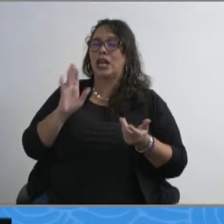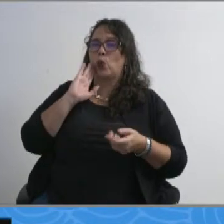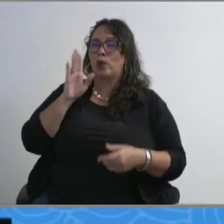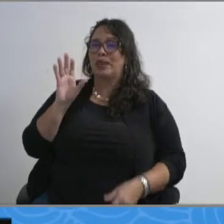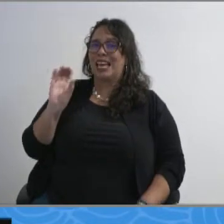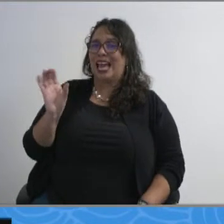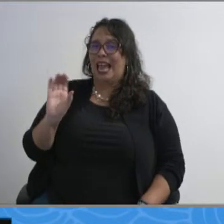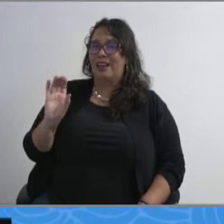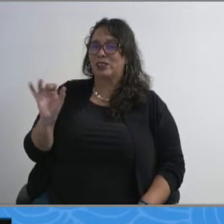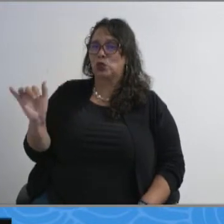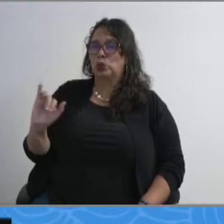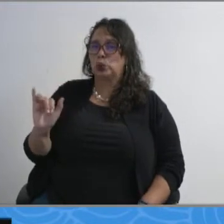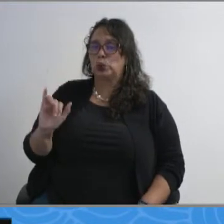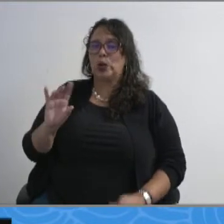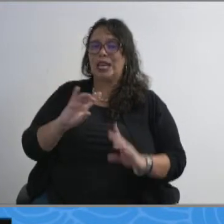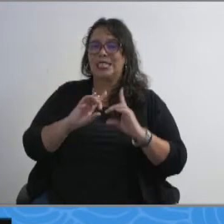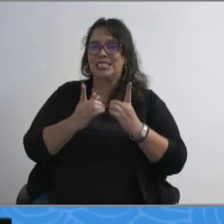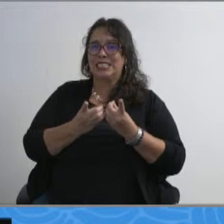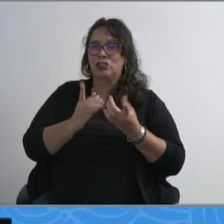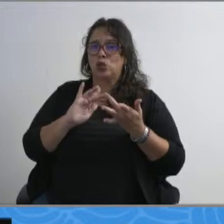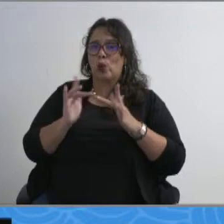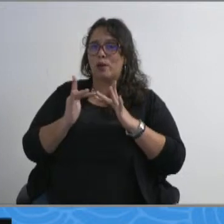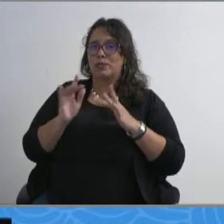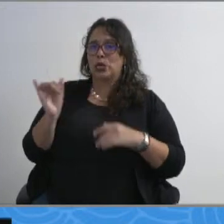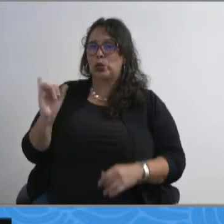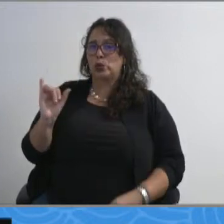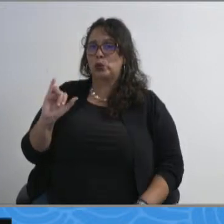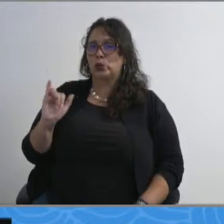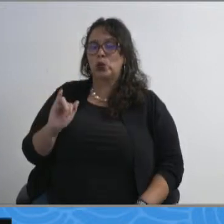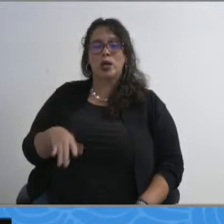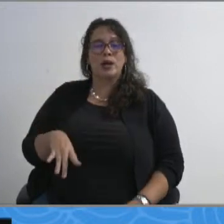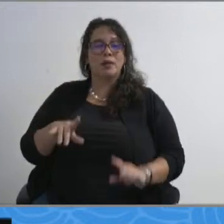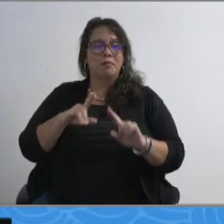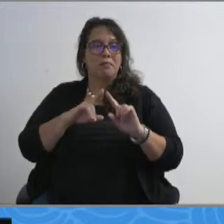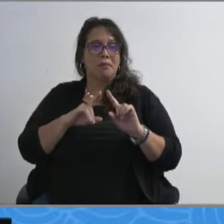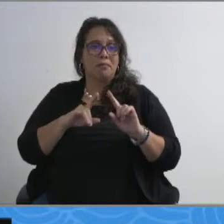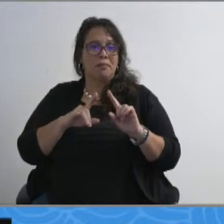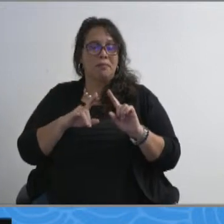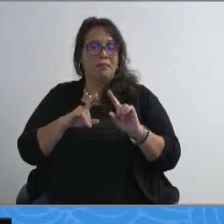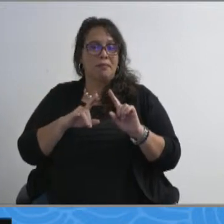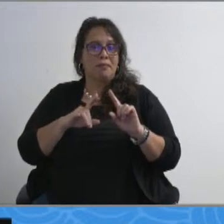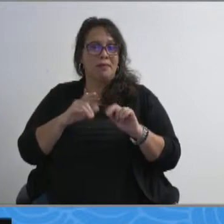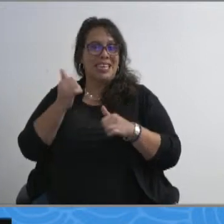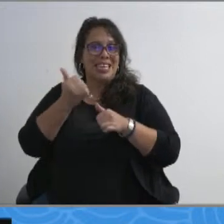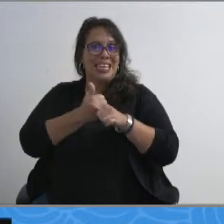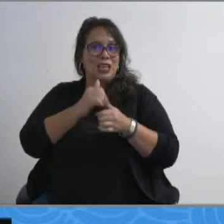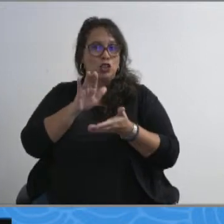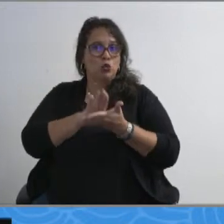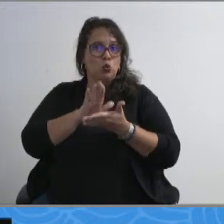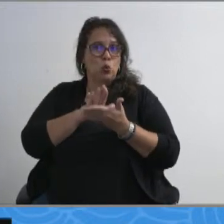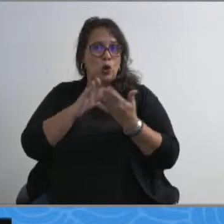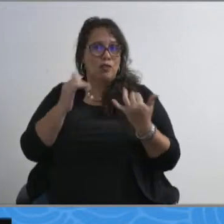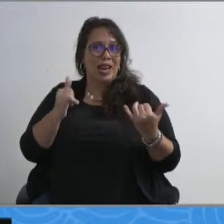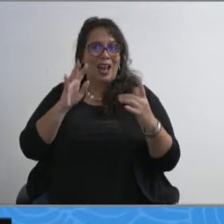and I'm sure it'll be district website as well. So, each school is right now creating a video